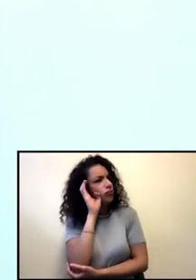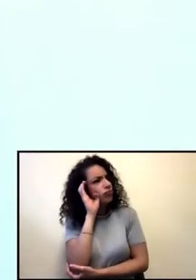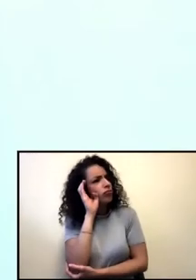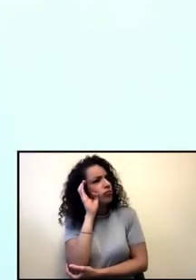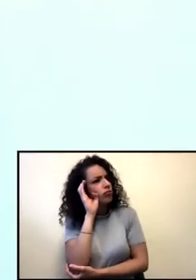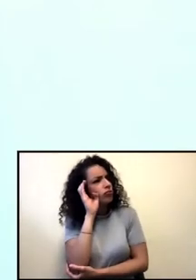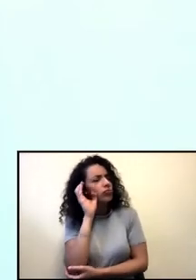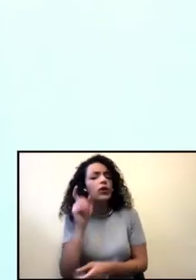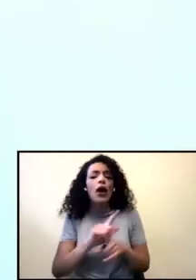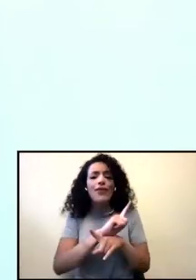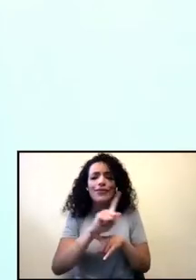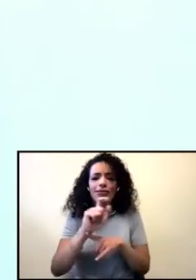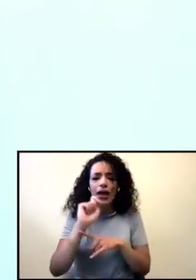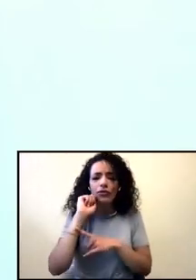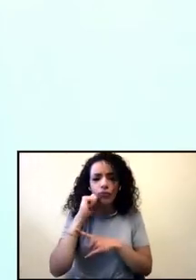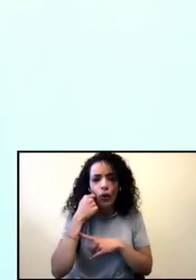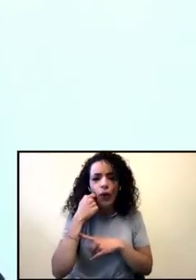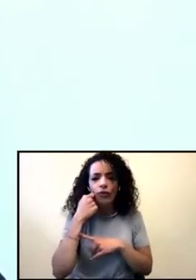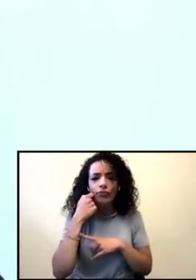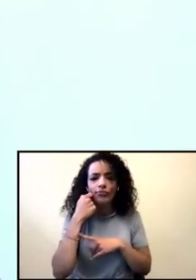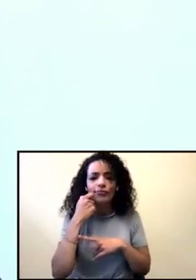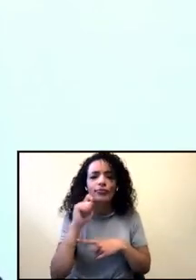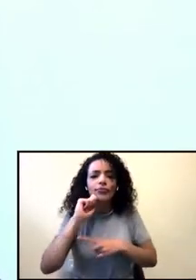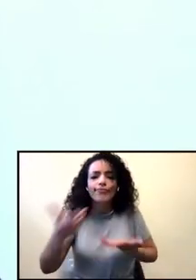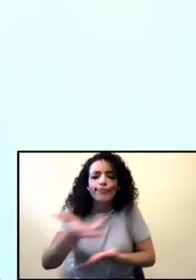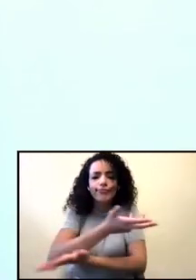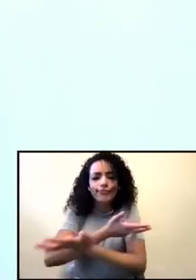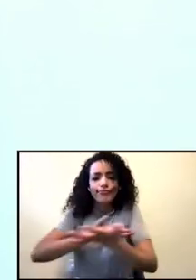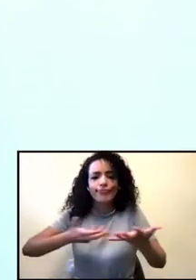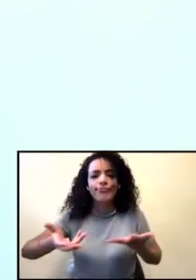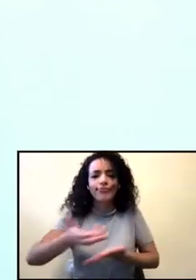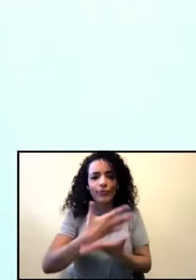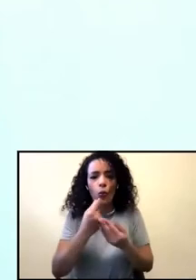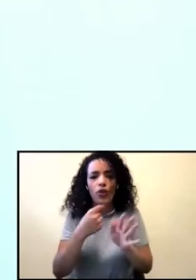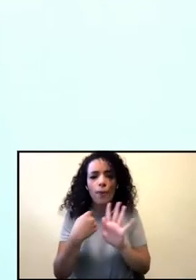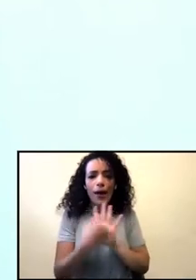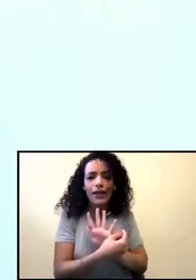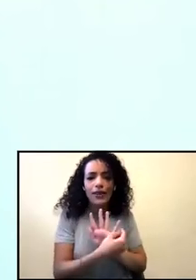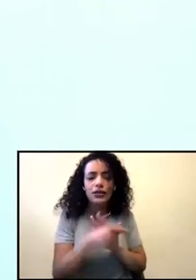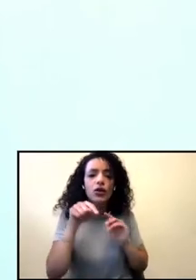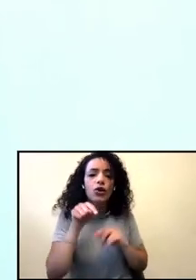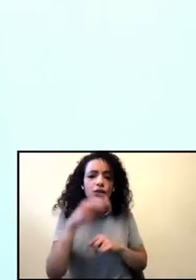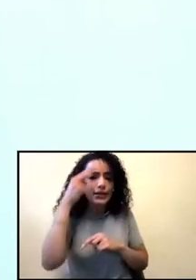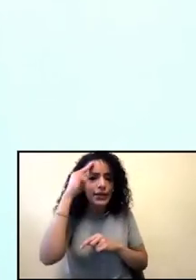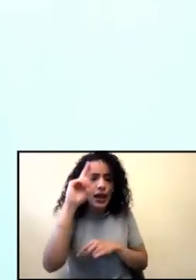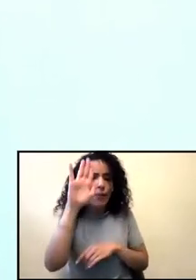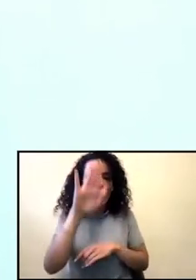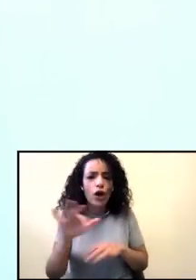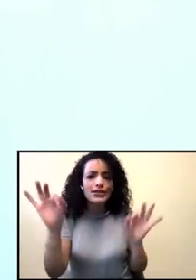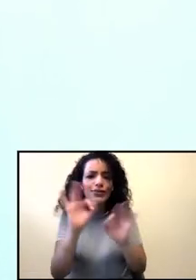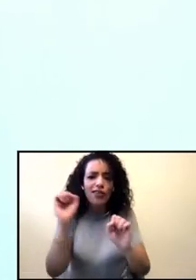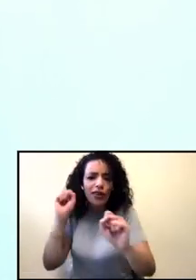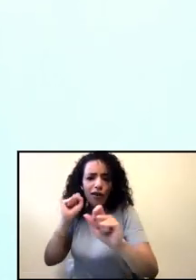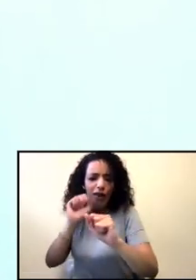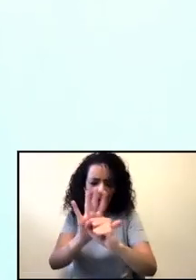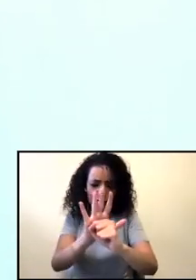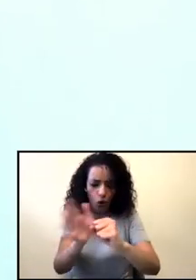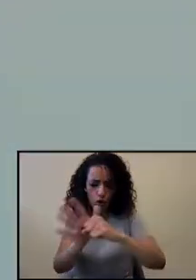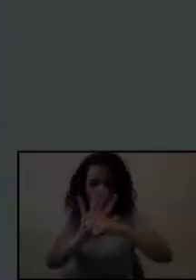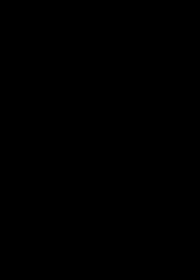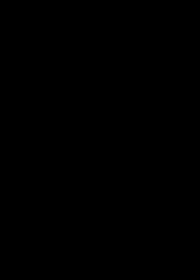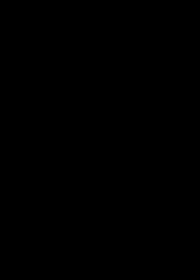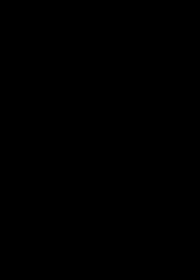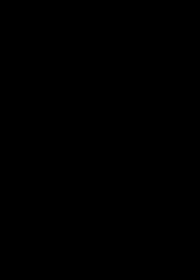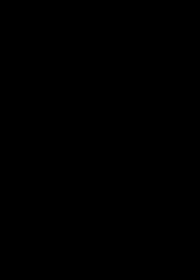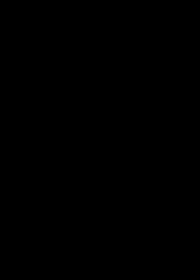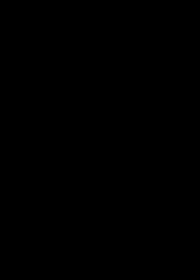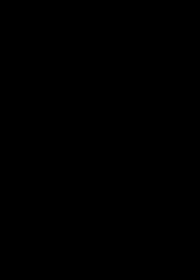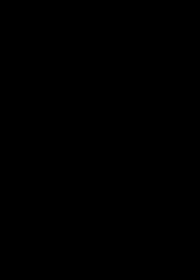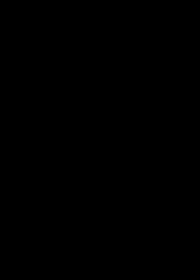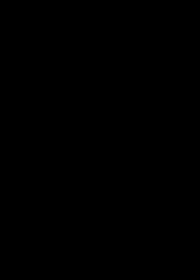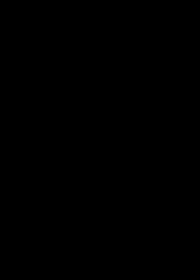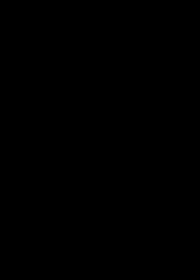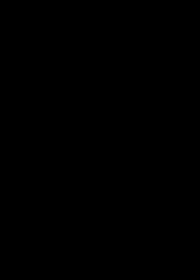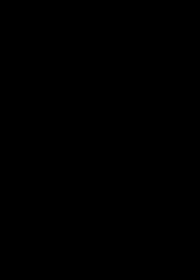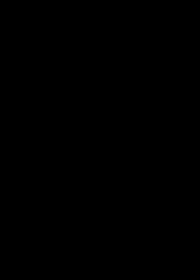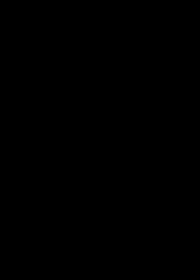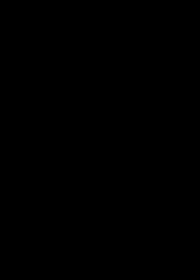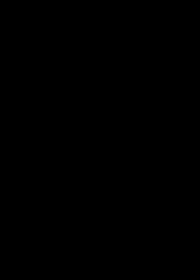then after this, we'll get into our conversation. So this is A Merciless Light:COVID-19 in Newham.